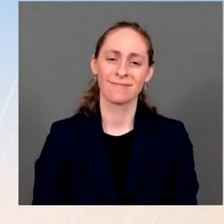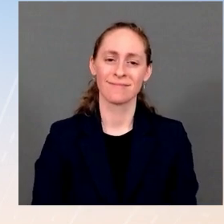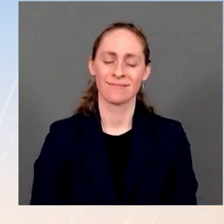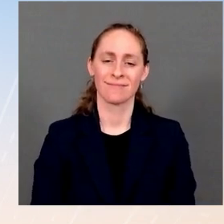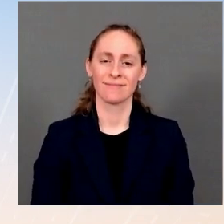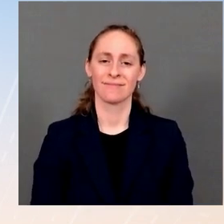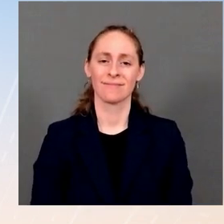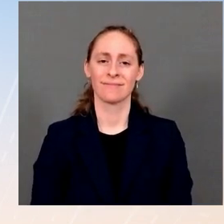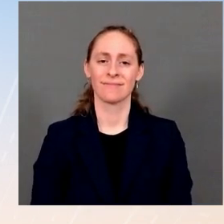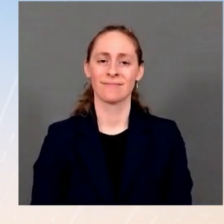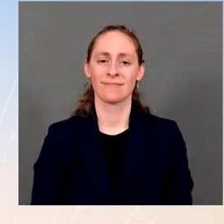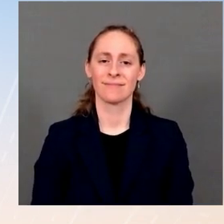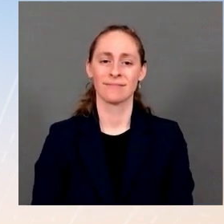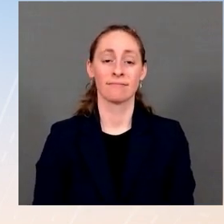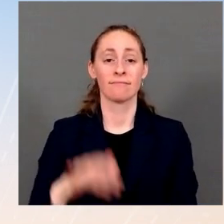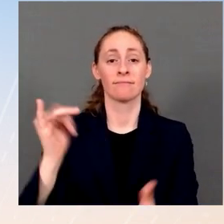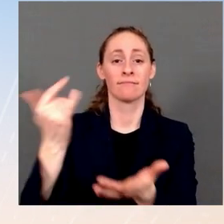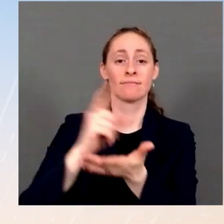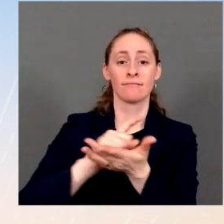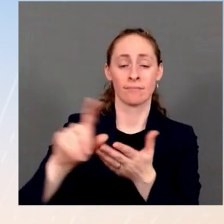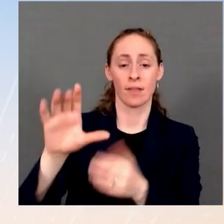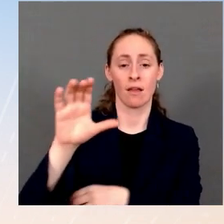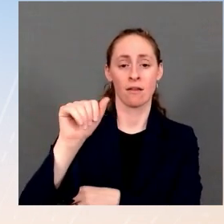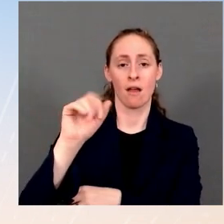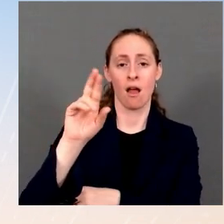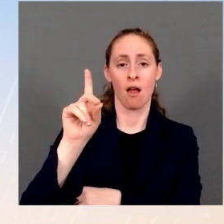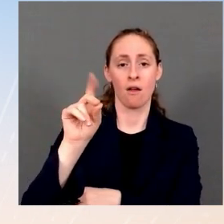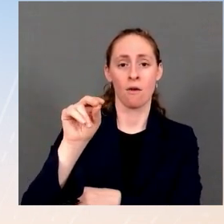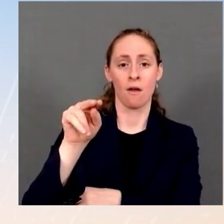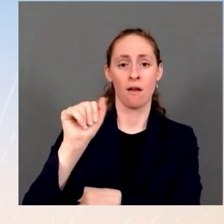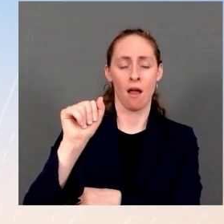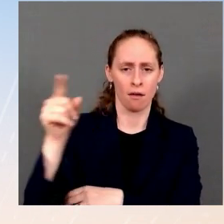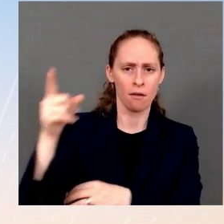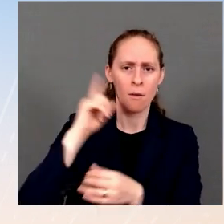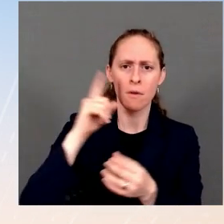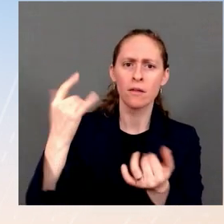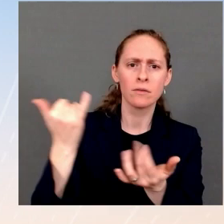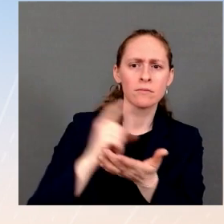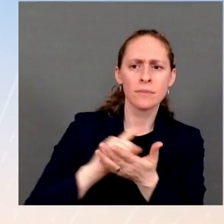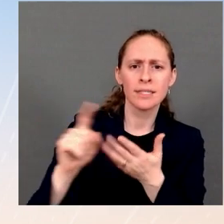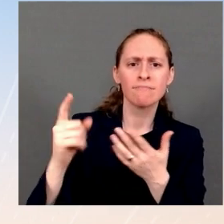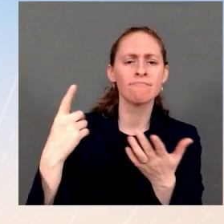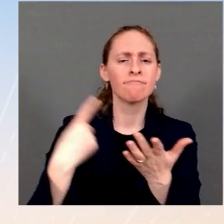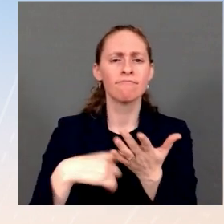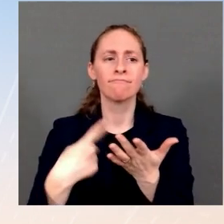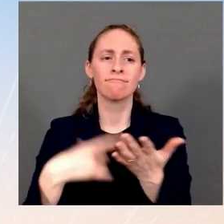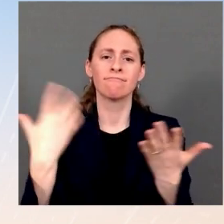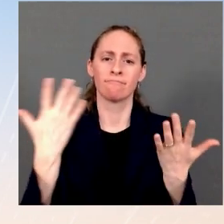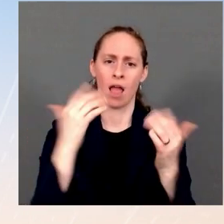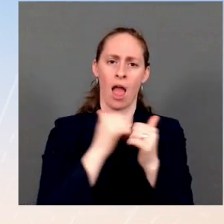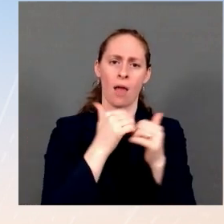can be used for tutoring, hiring additional educators, and putting in place other supports to help